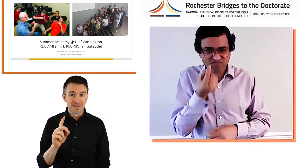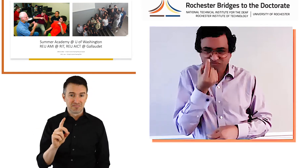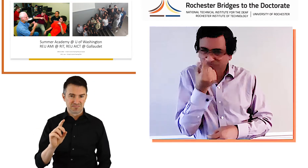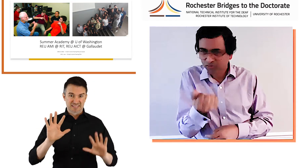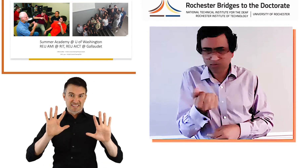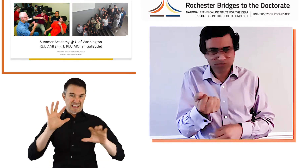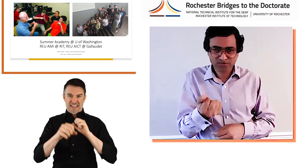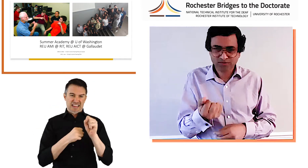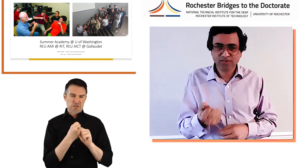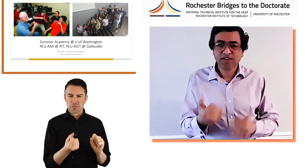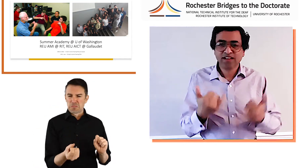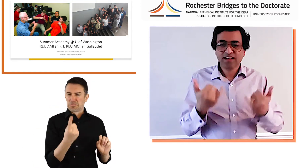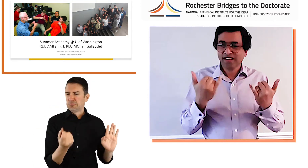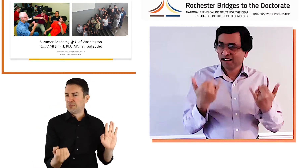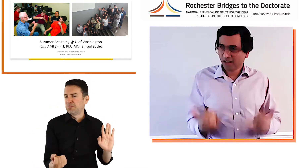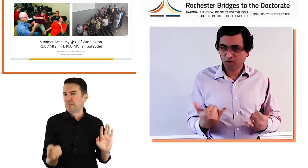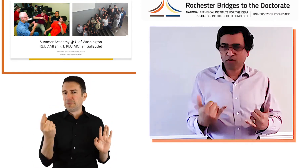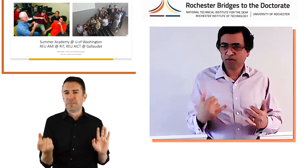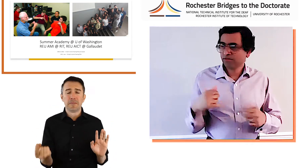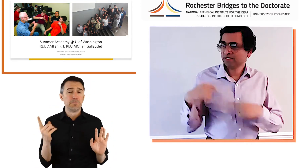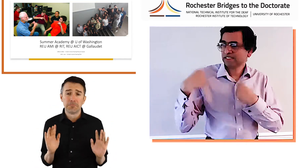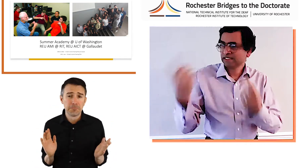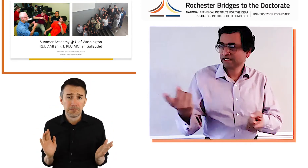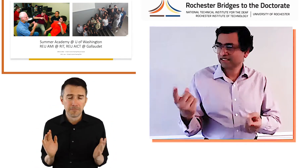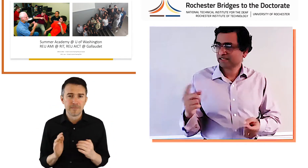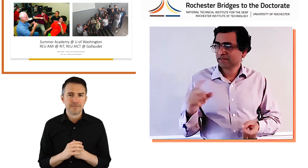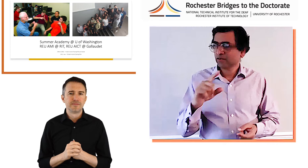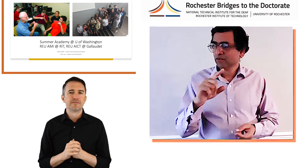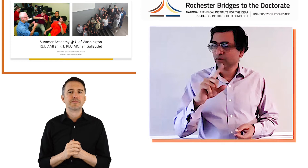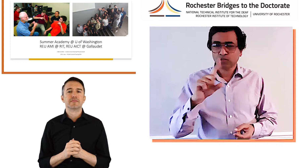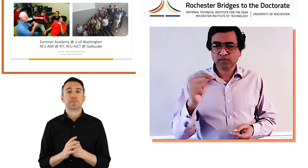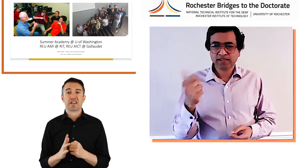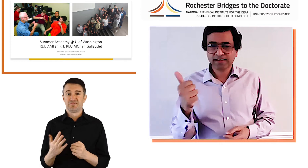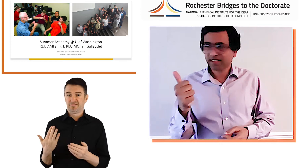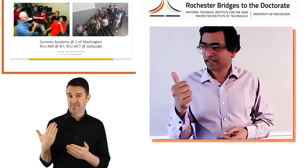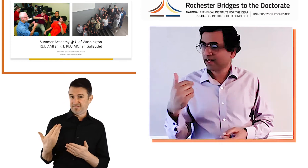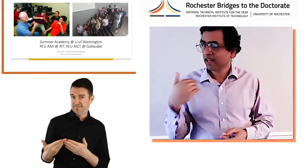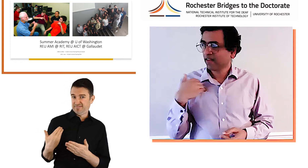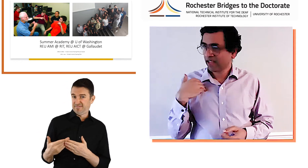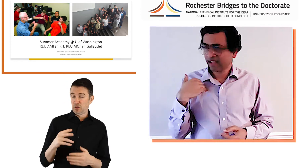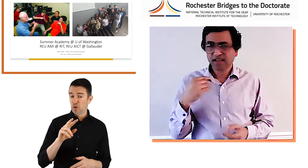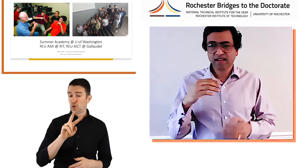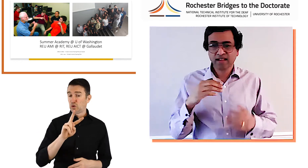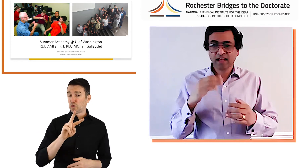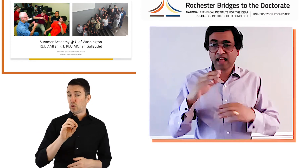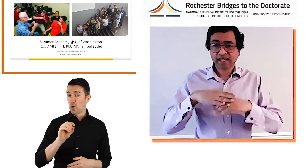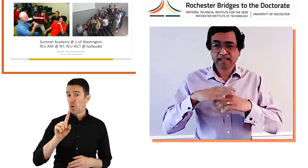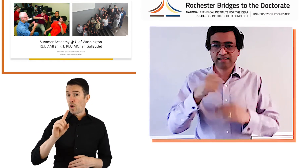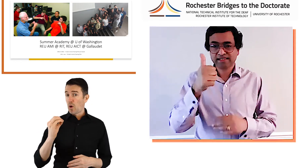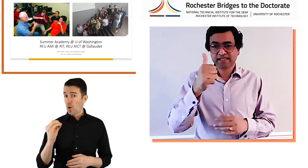Very, very small number of deaf people who had PhDs. But now since 2010, we've had at least